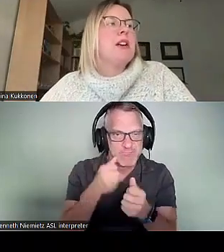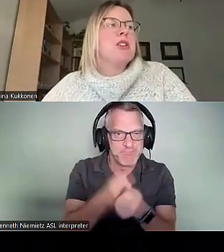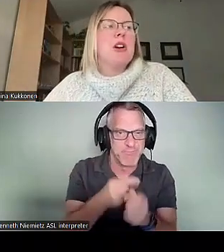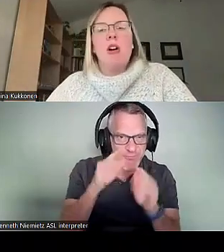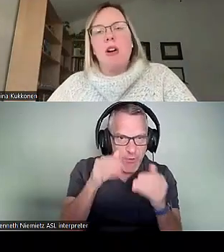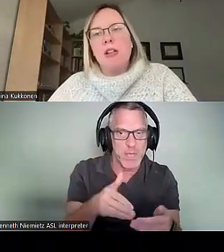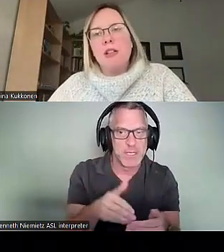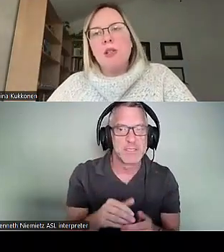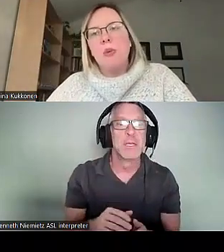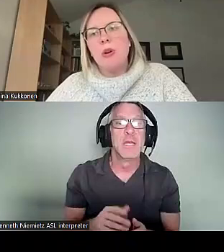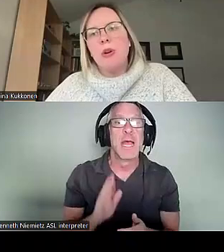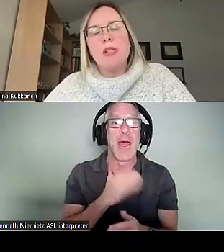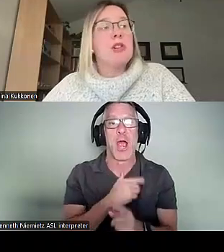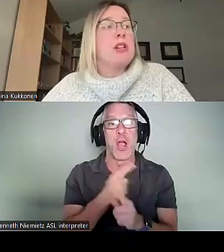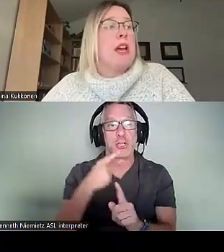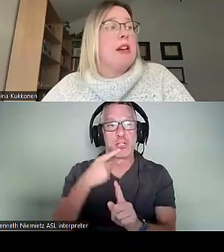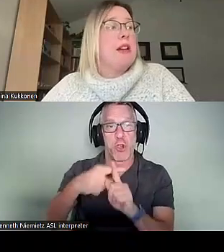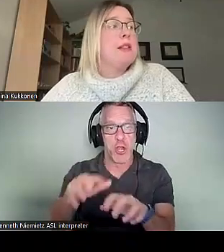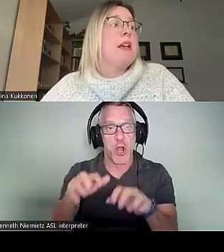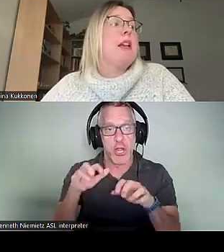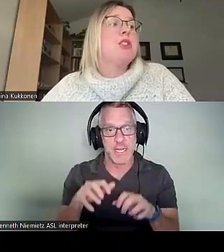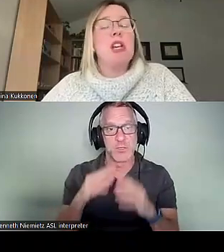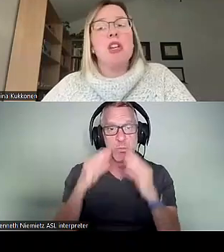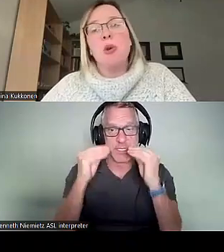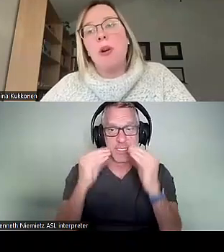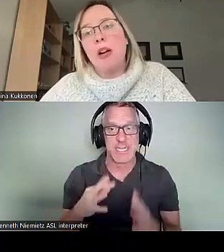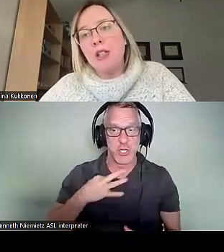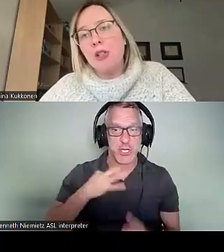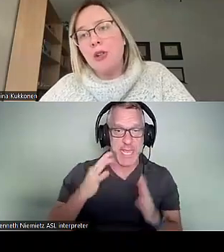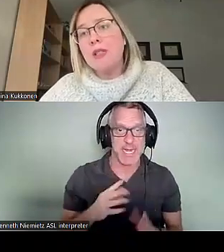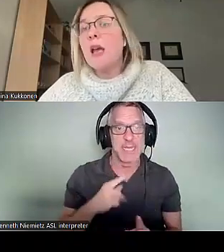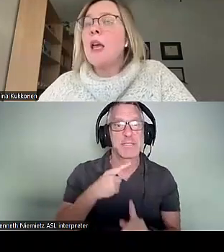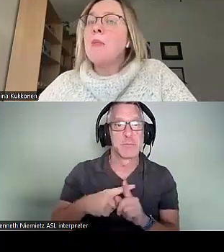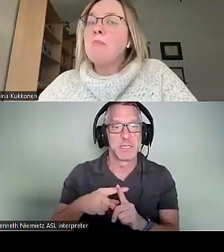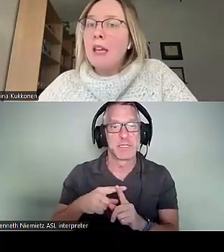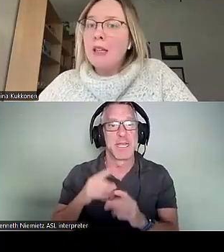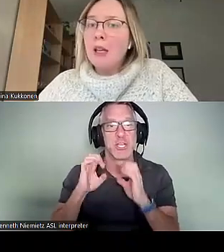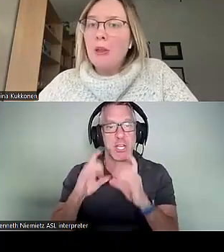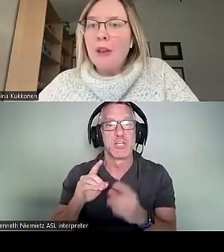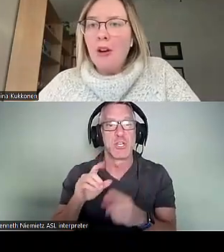our target audience were teacher candidates and educational practitioners, mainly within